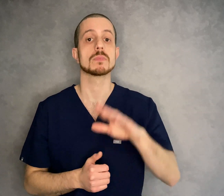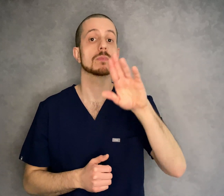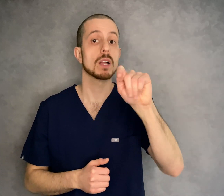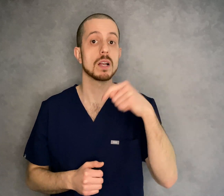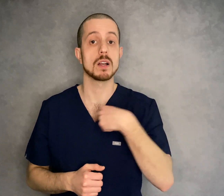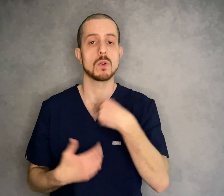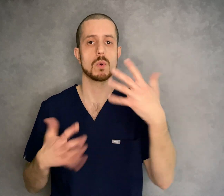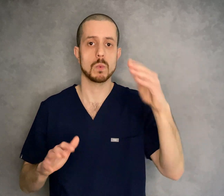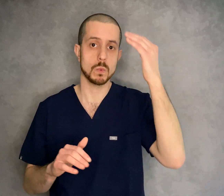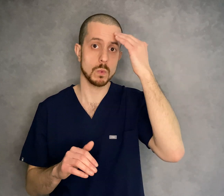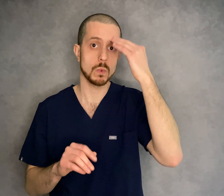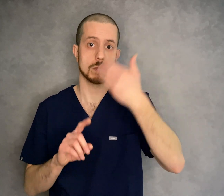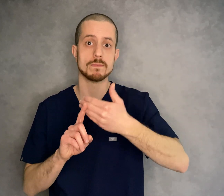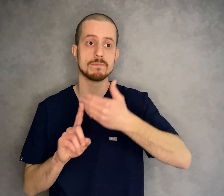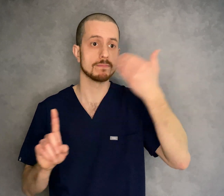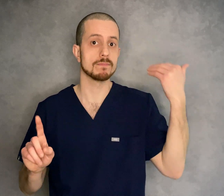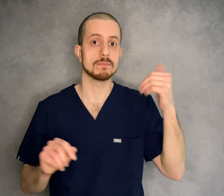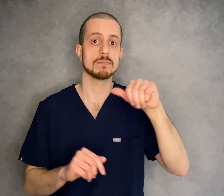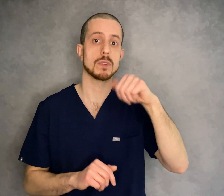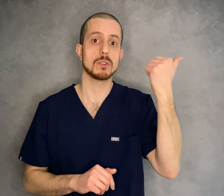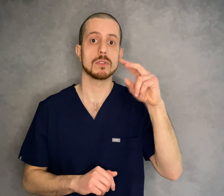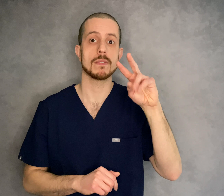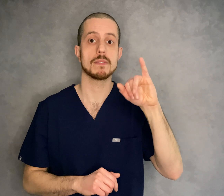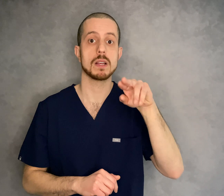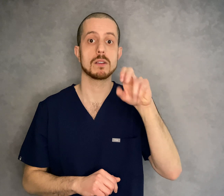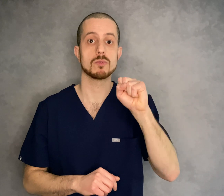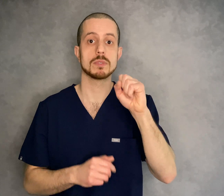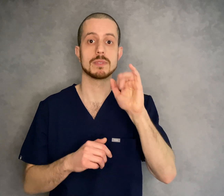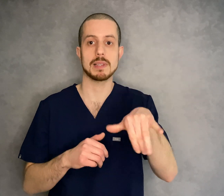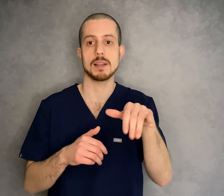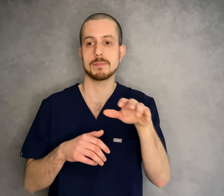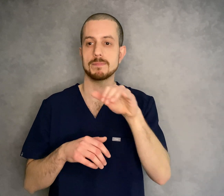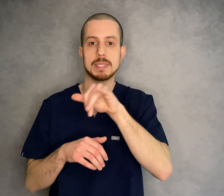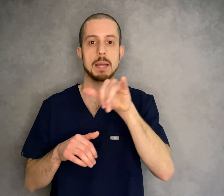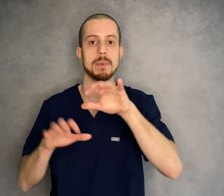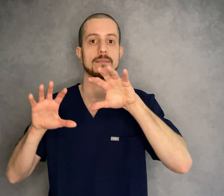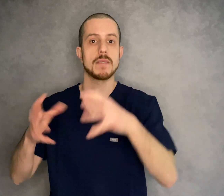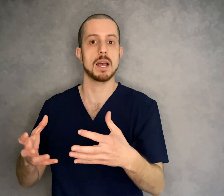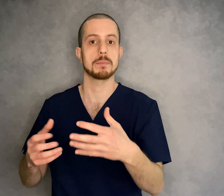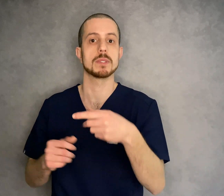But, our previous knowledge of other viruses from the same family as this virus--